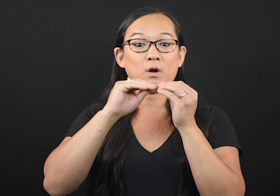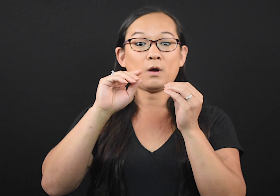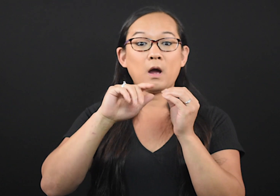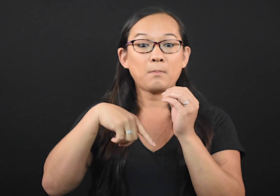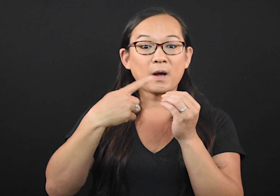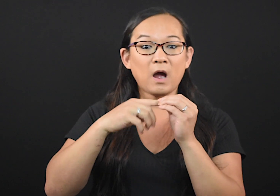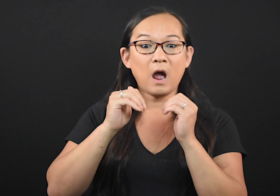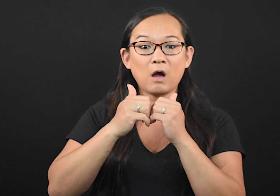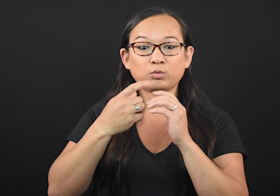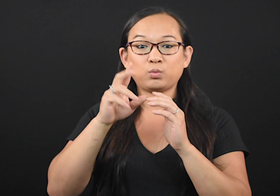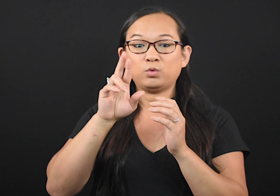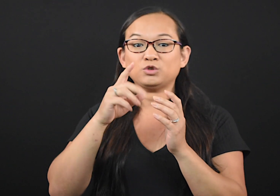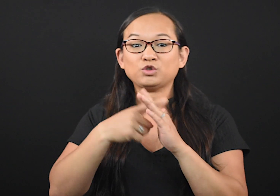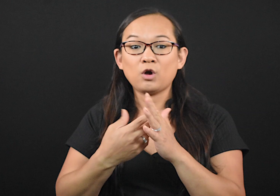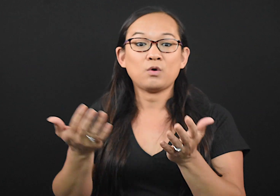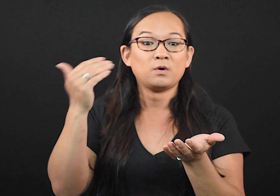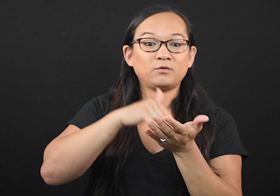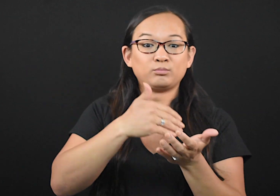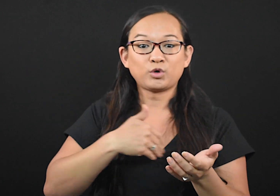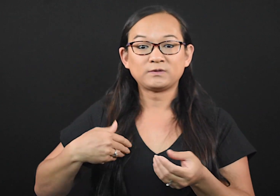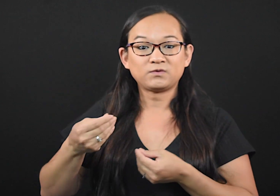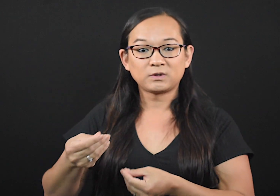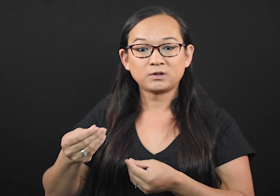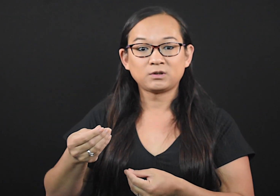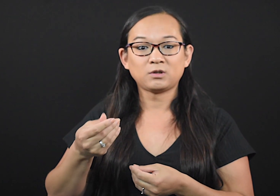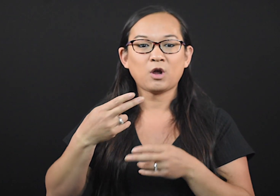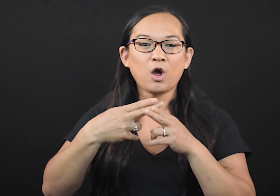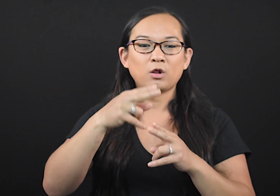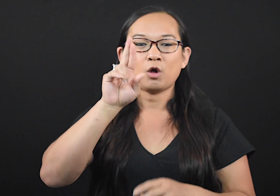Learn more about restarting breastfeeding (also called relactation).